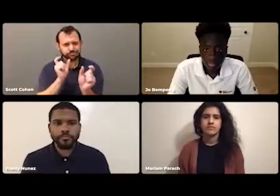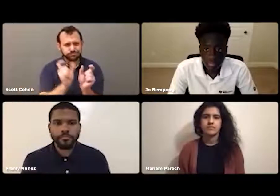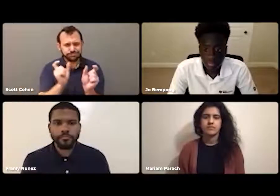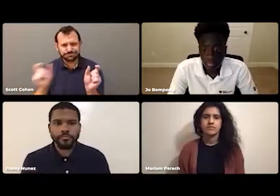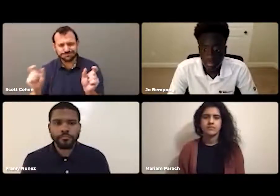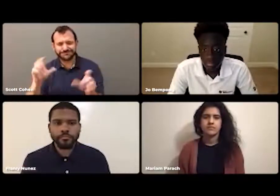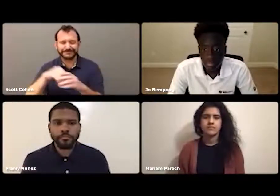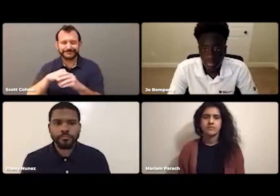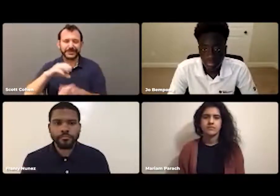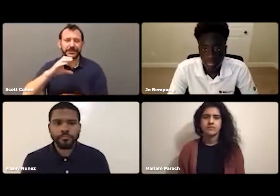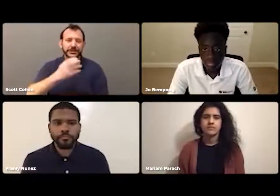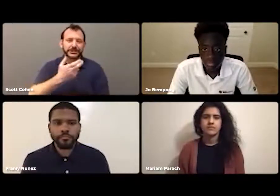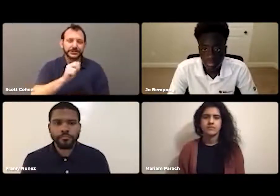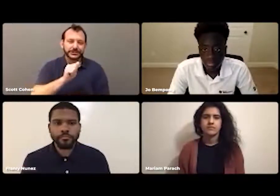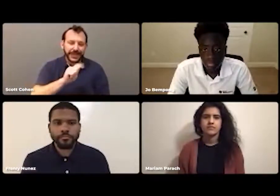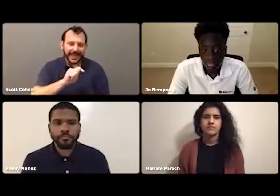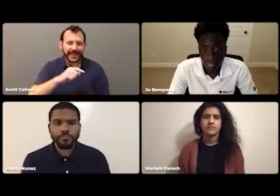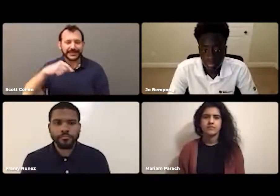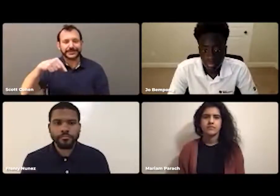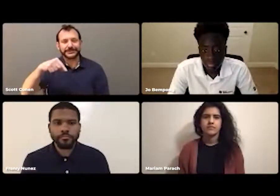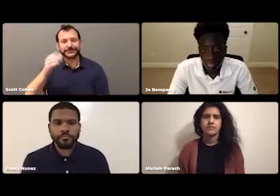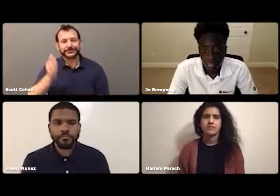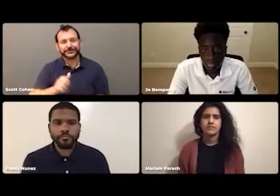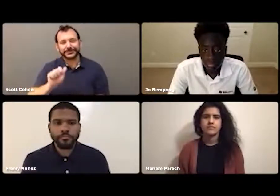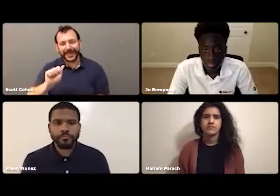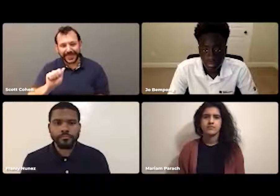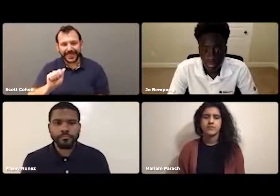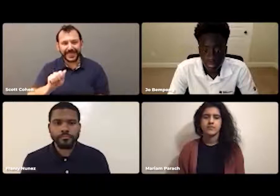Captions should show up at the bottom of your Zoom screen.